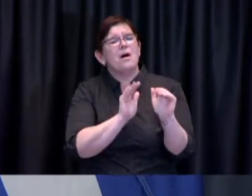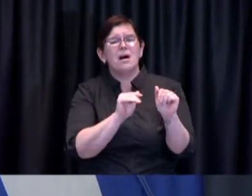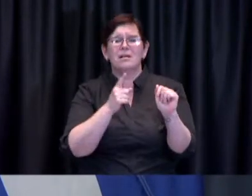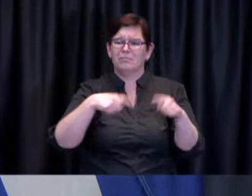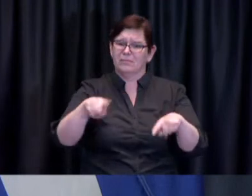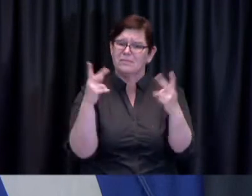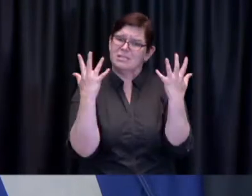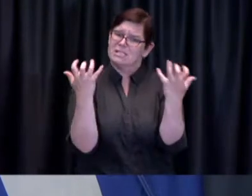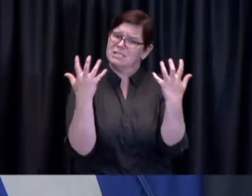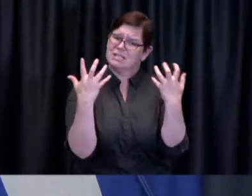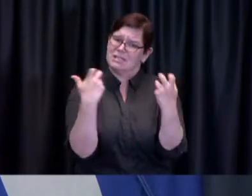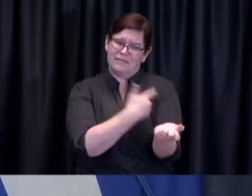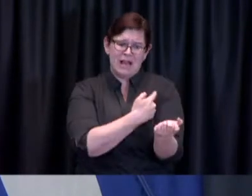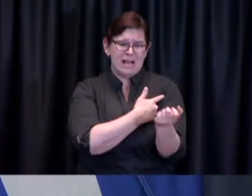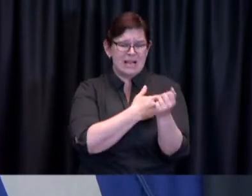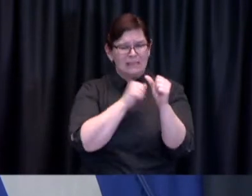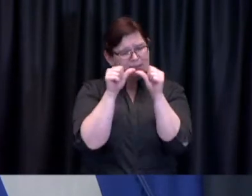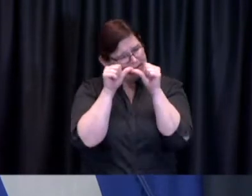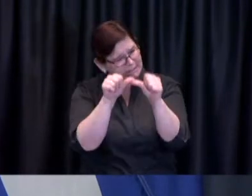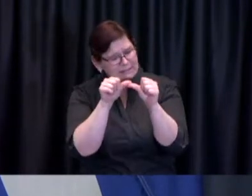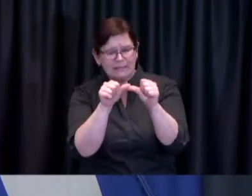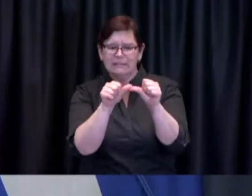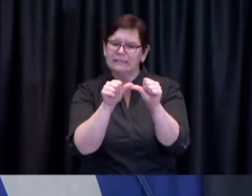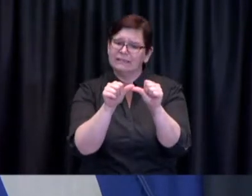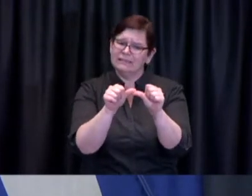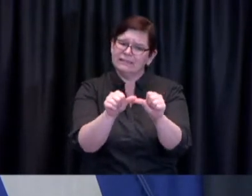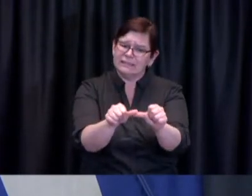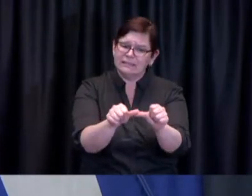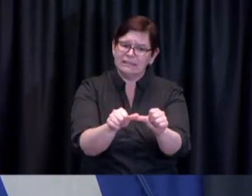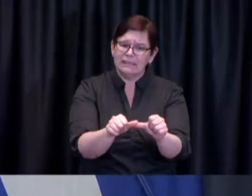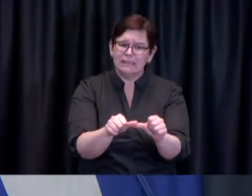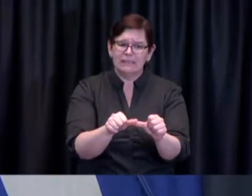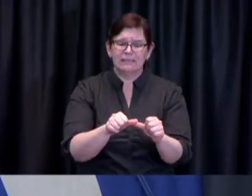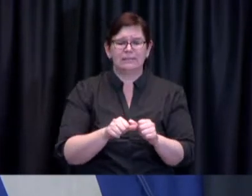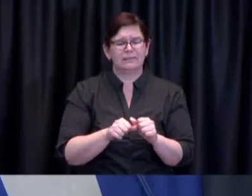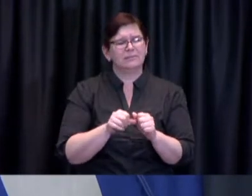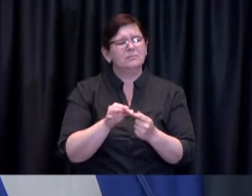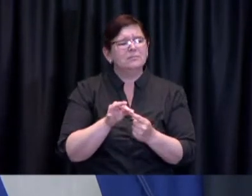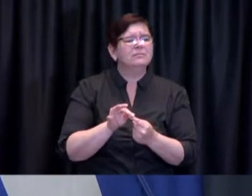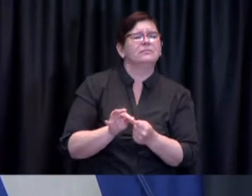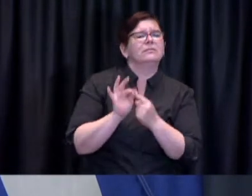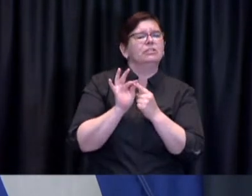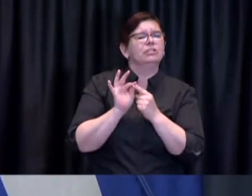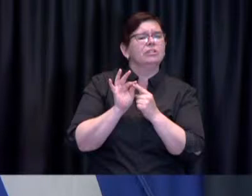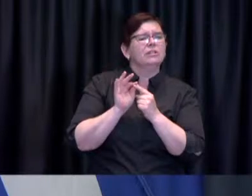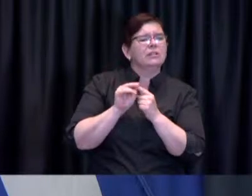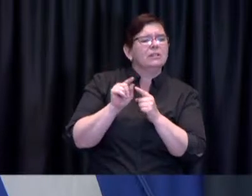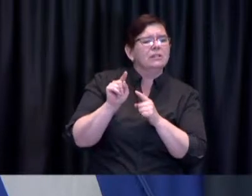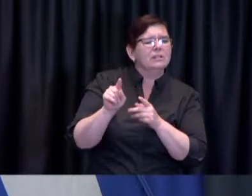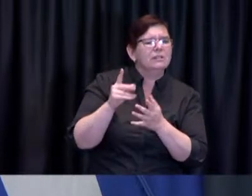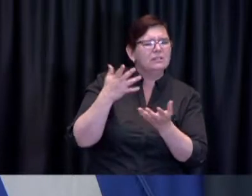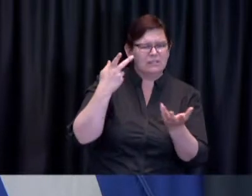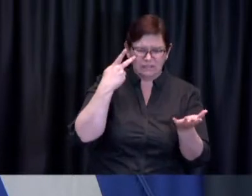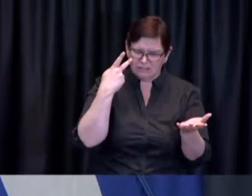resident is vaccinated especially with the growing evidence of the protective power of vaccines